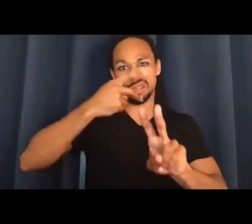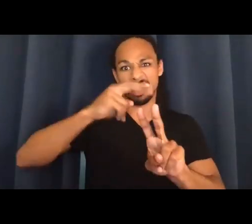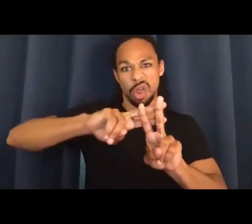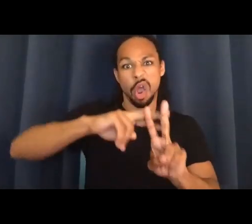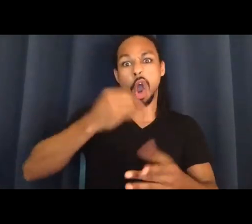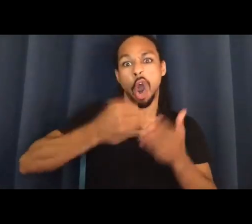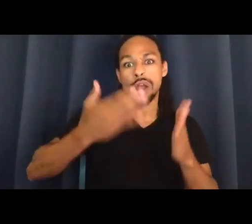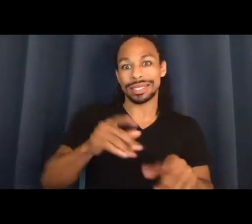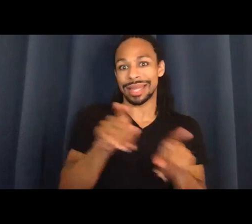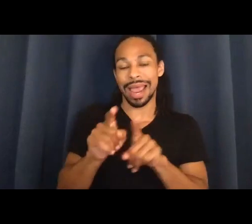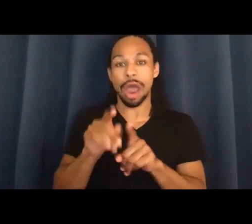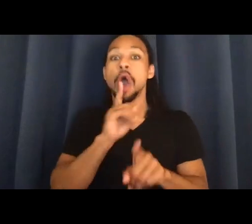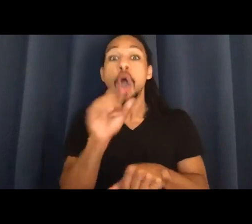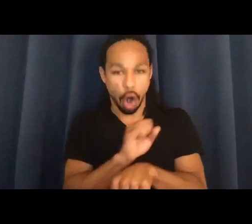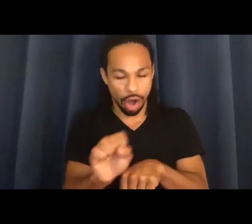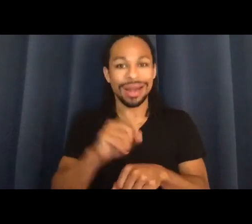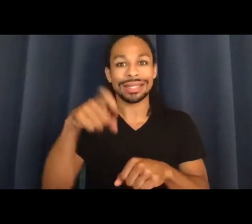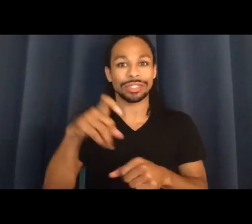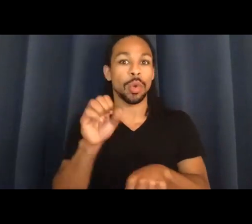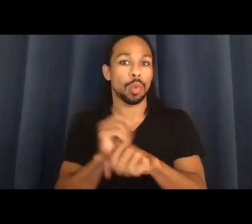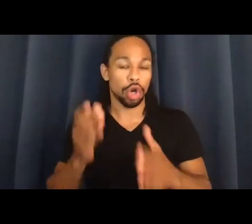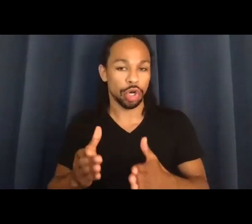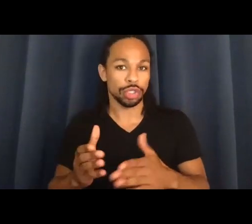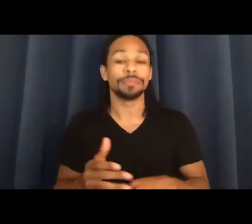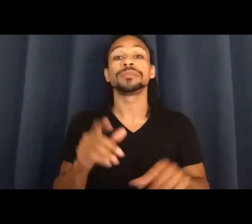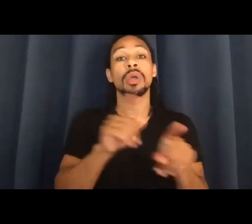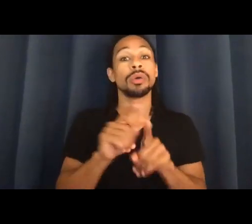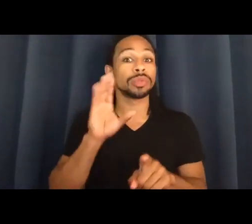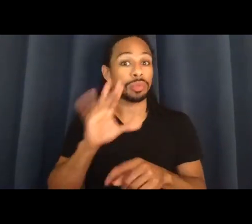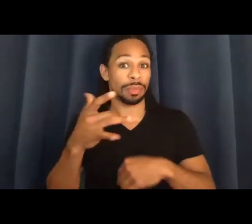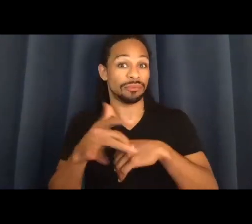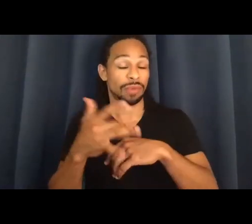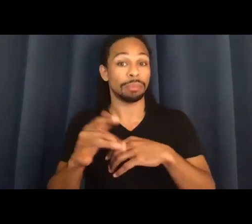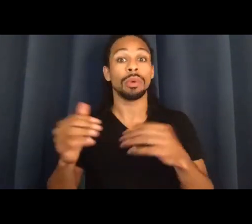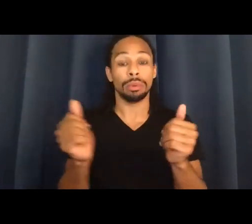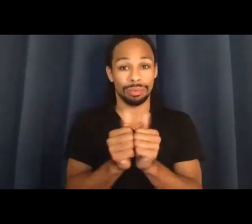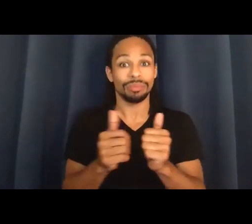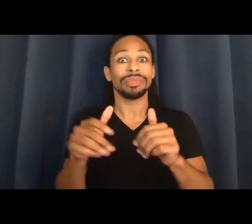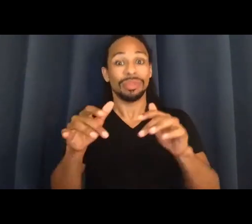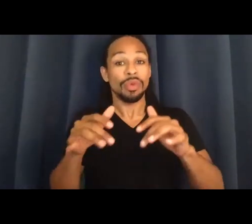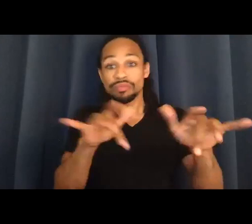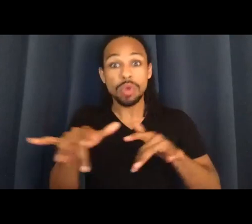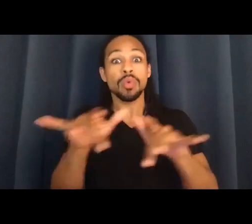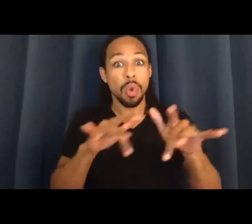will be available with closed captioning on our Youtube channel after the series is over.